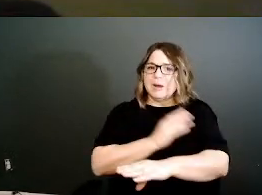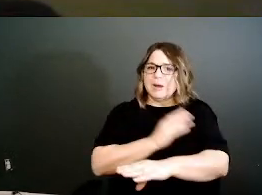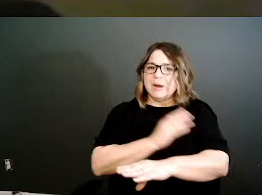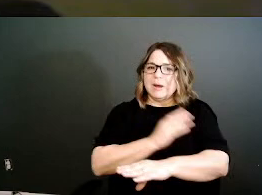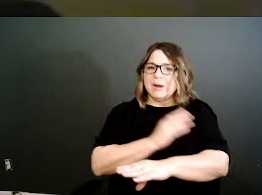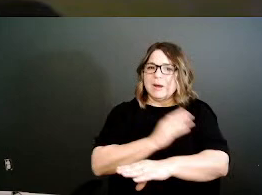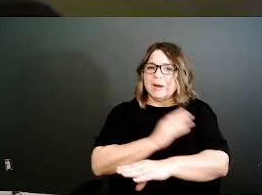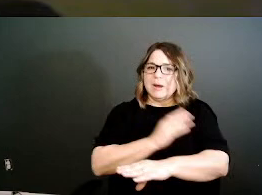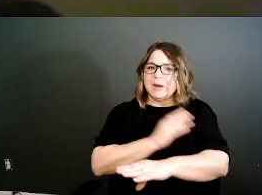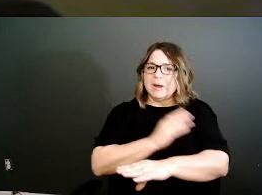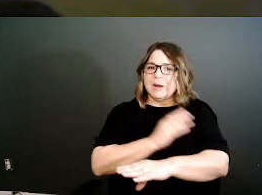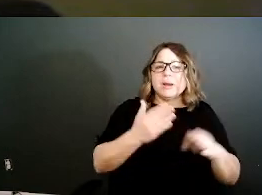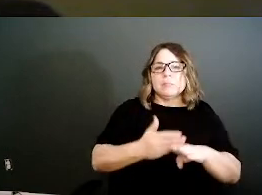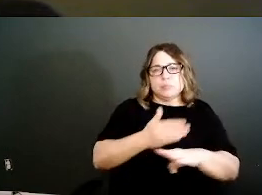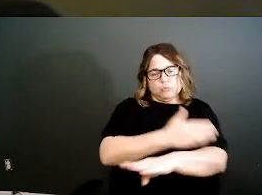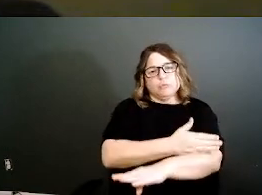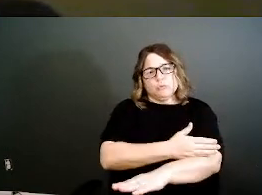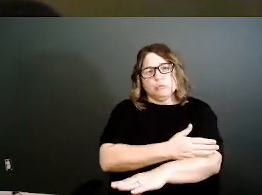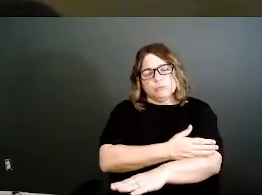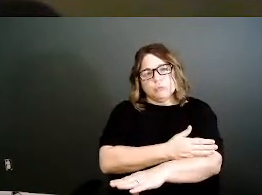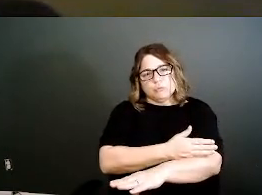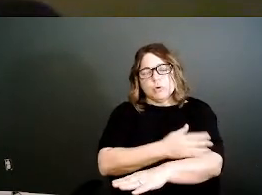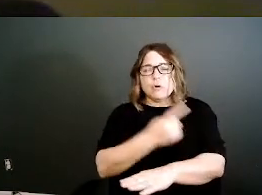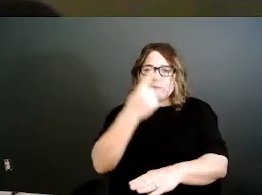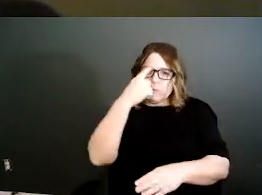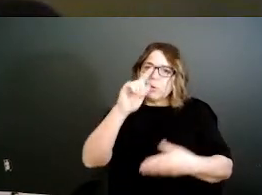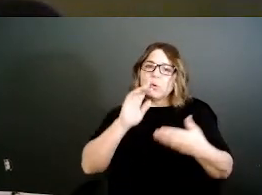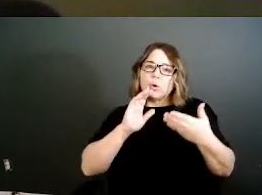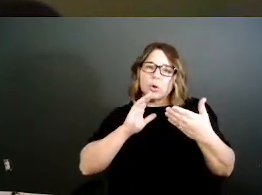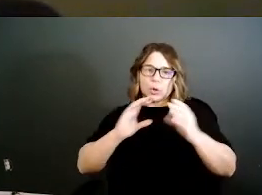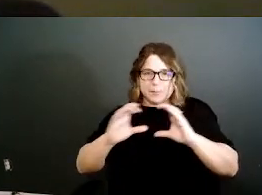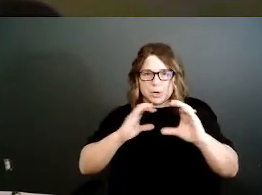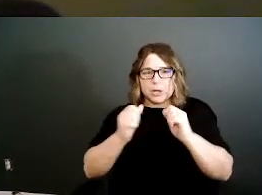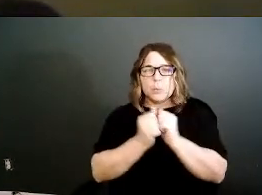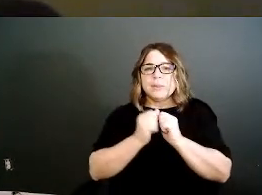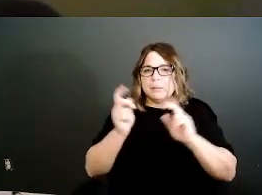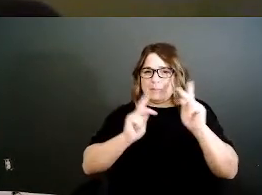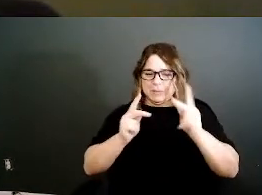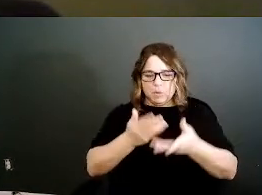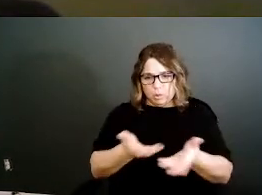COUNCIL OFFICE AS THE FIRST STOP FOR INFORMATION AND THE LINES OF COMMUNICATIONS REALLY NEED TO IMPROVE.